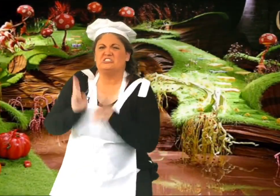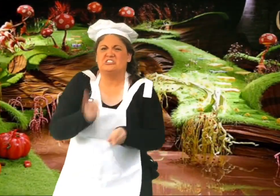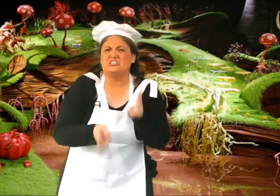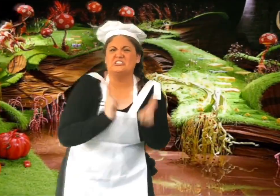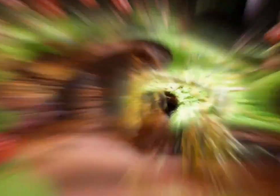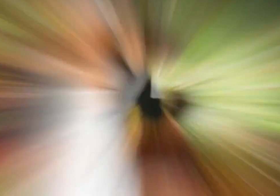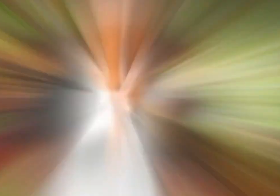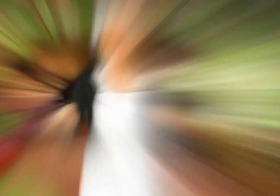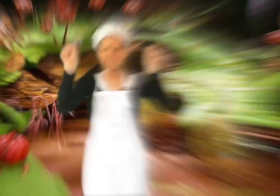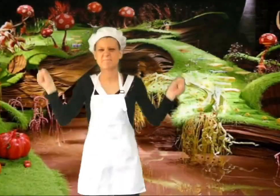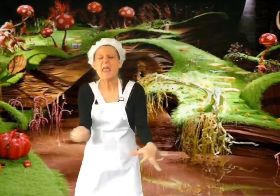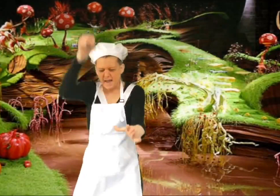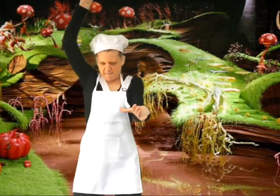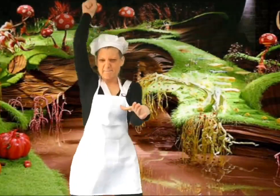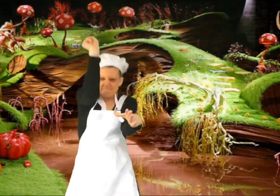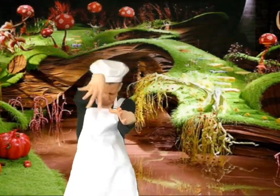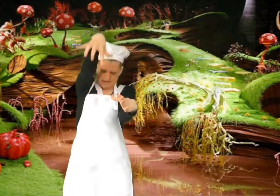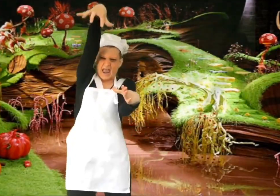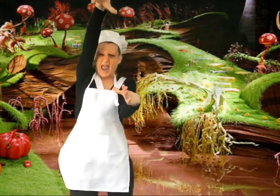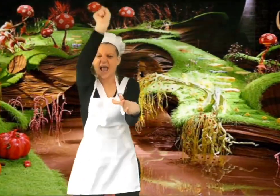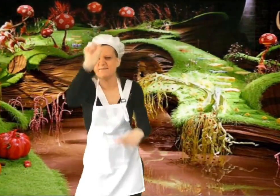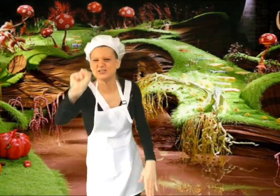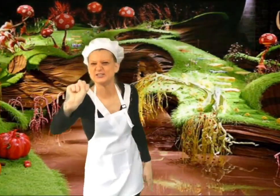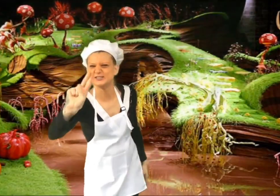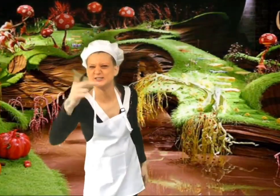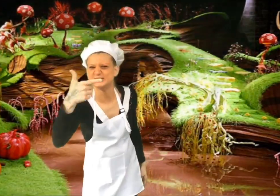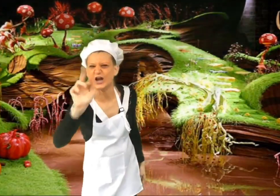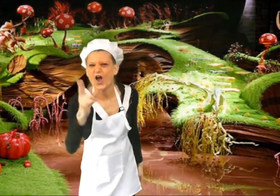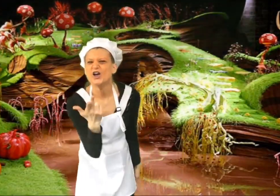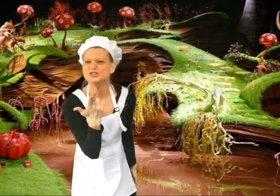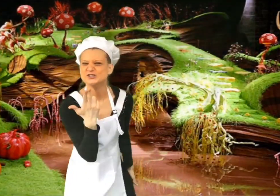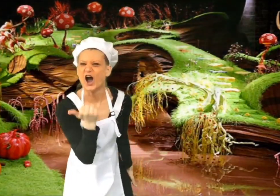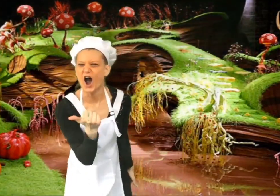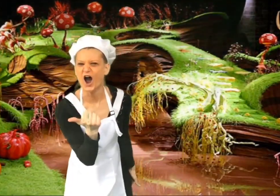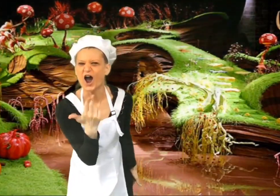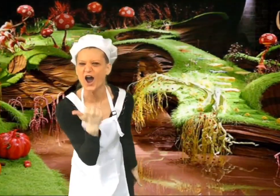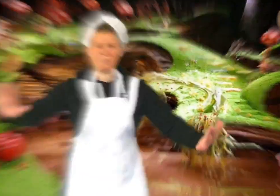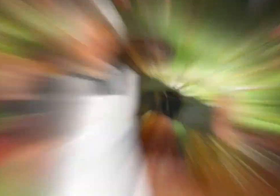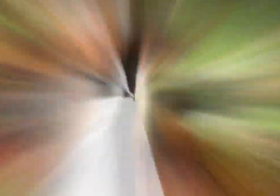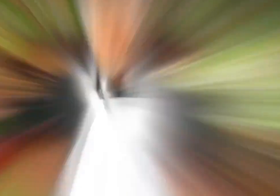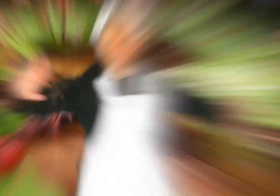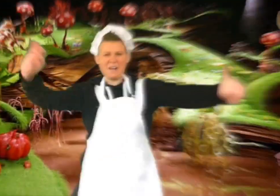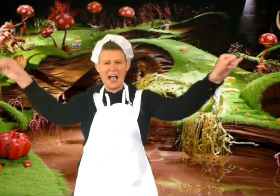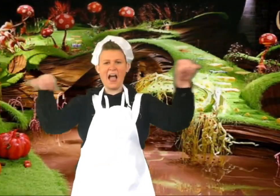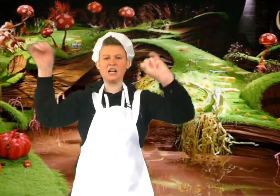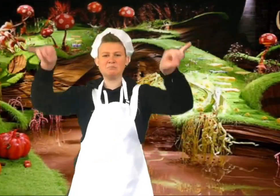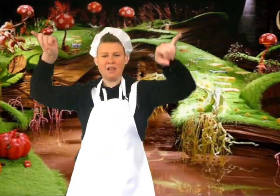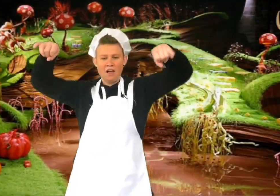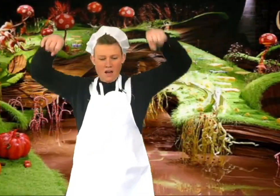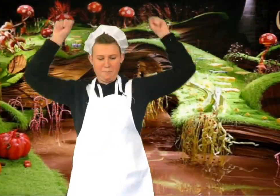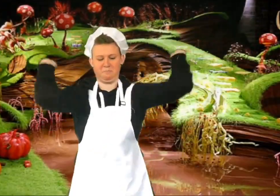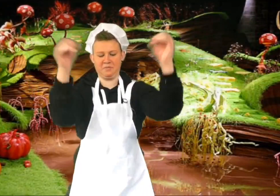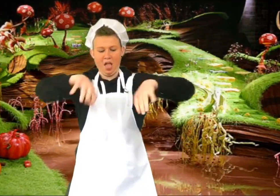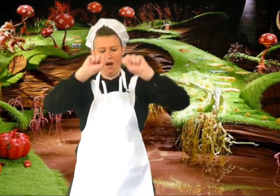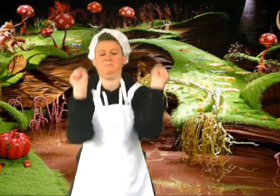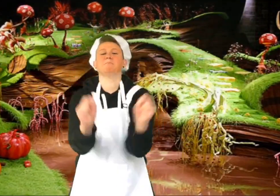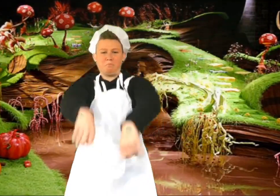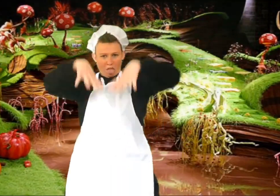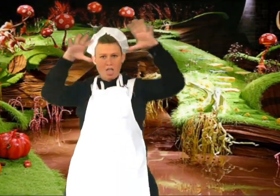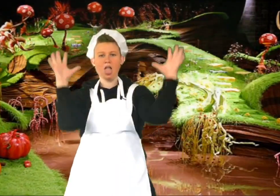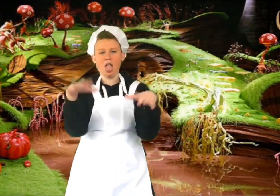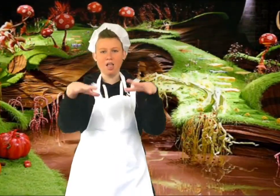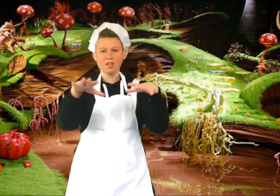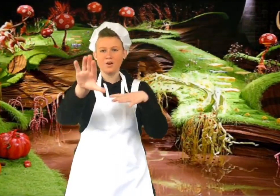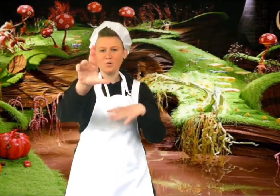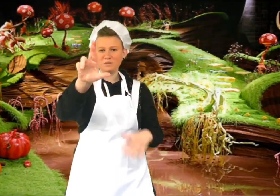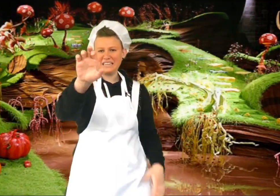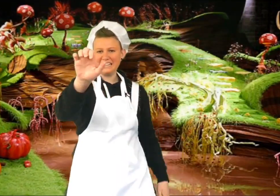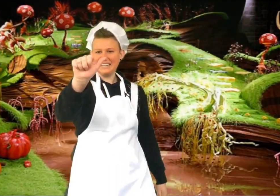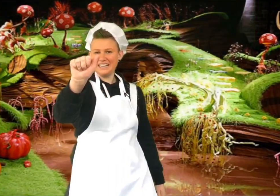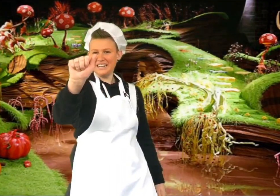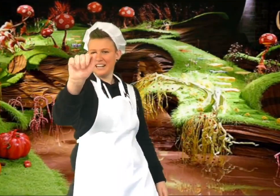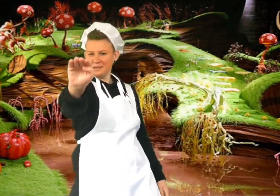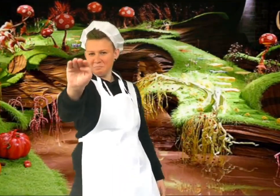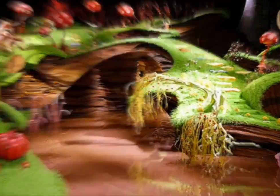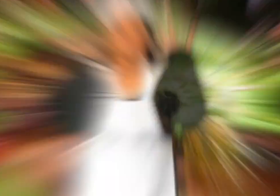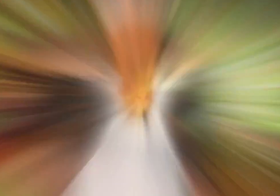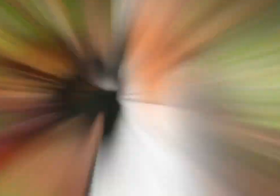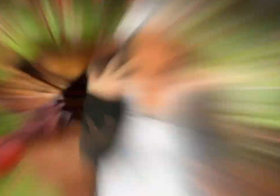We add some sugar, cream, and spice;